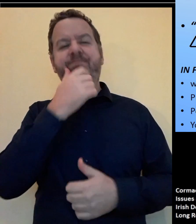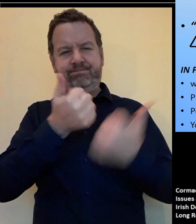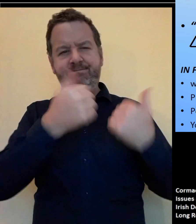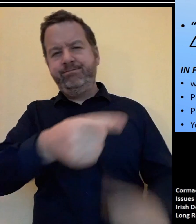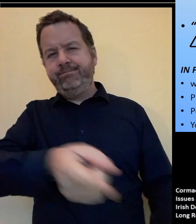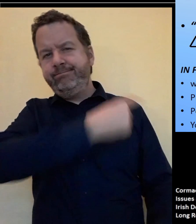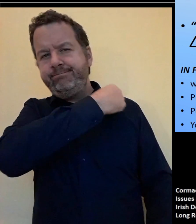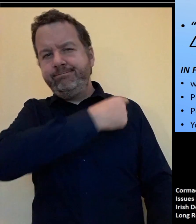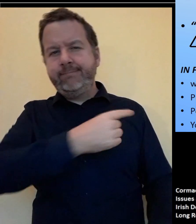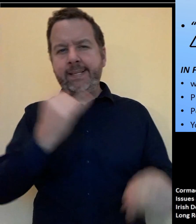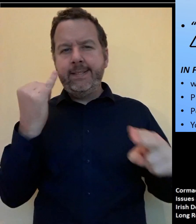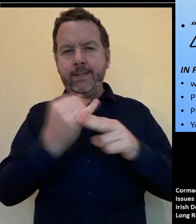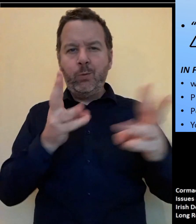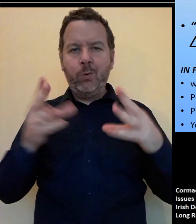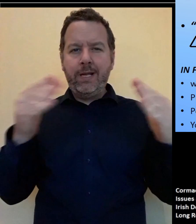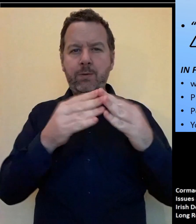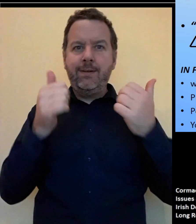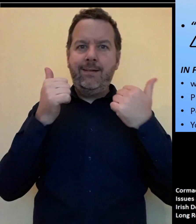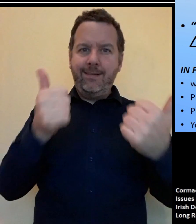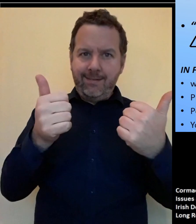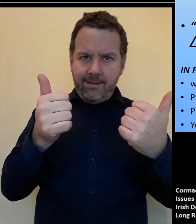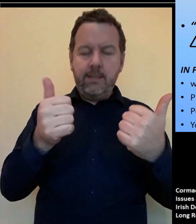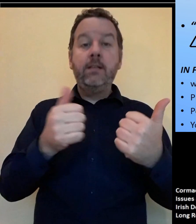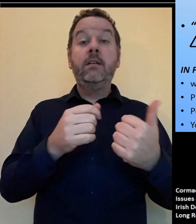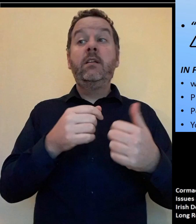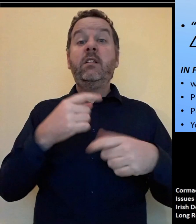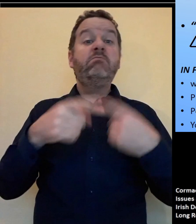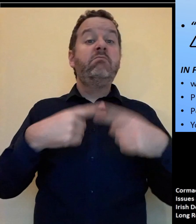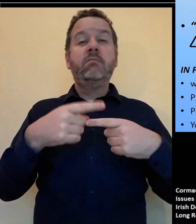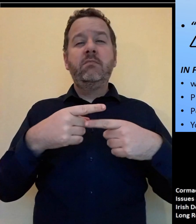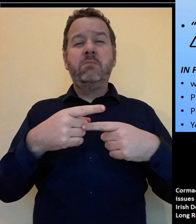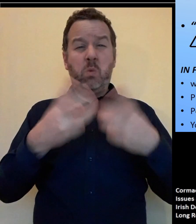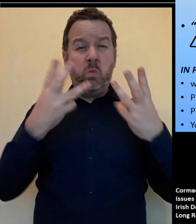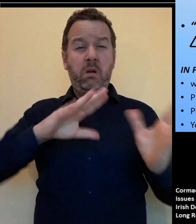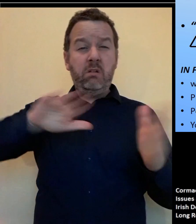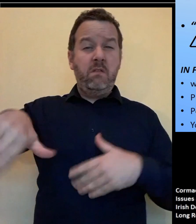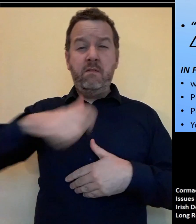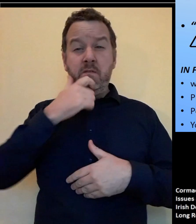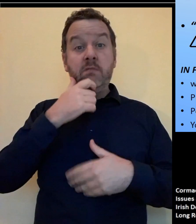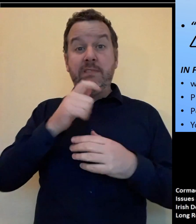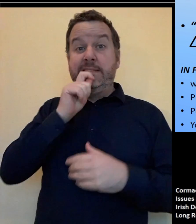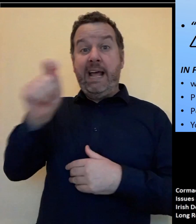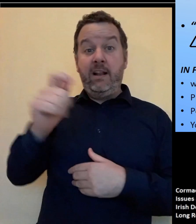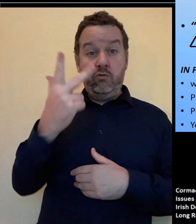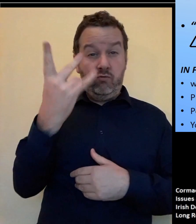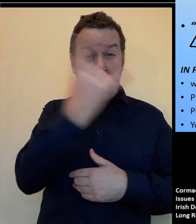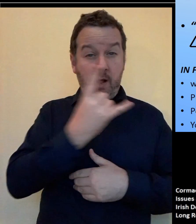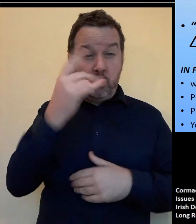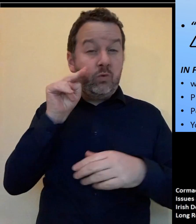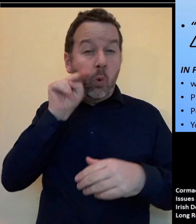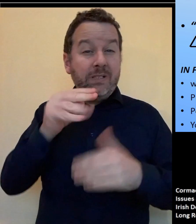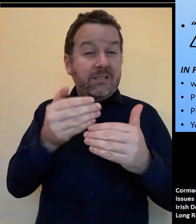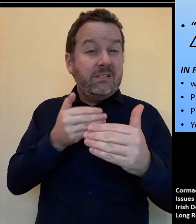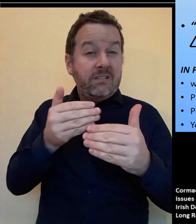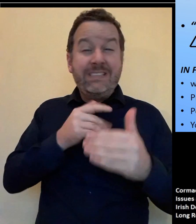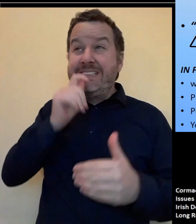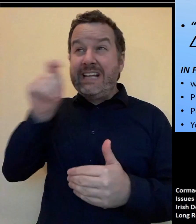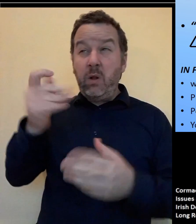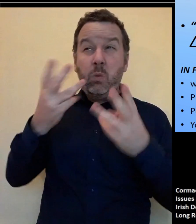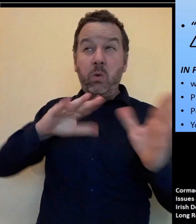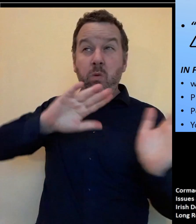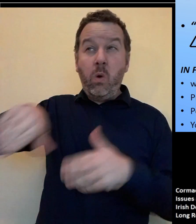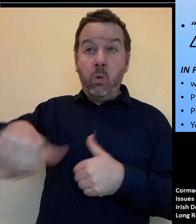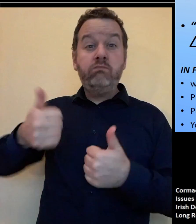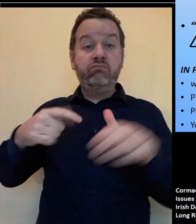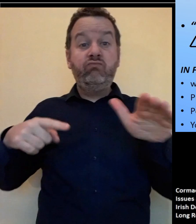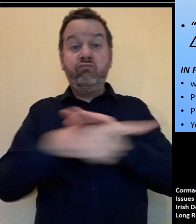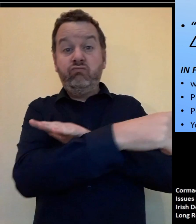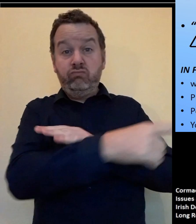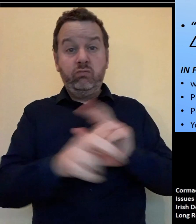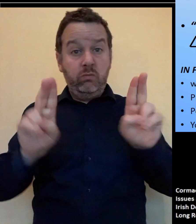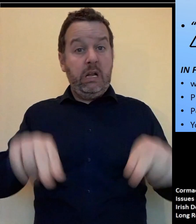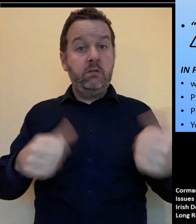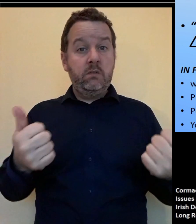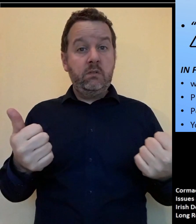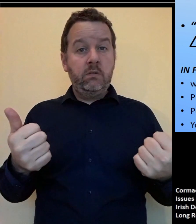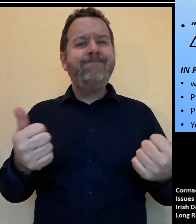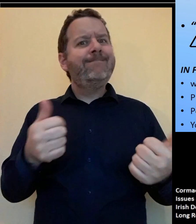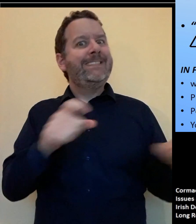Once you were admitted to the workhouse, if you gave the authorities 3 hours notice, you could leave again.